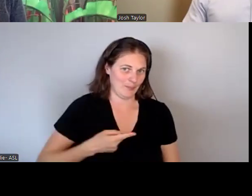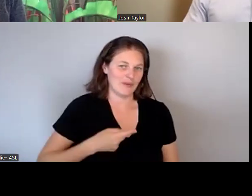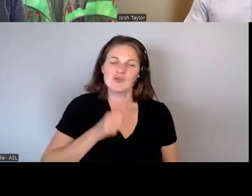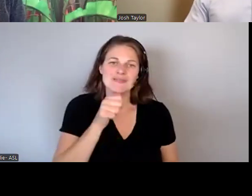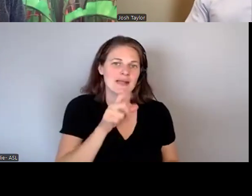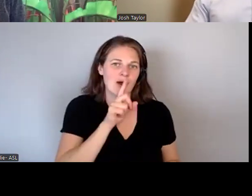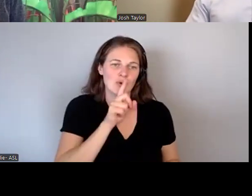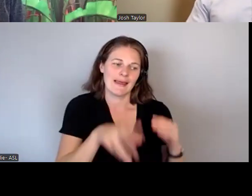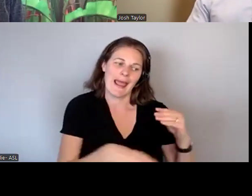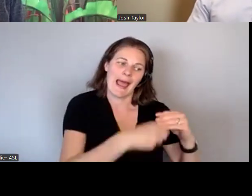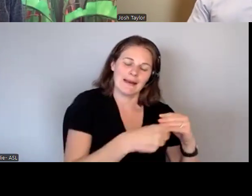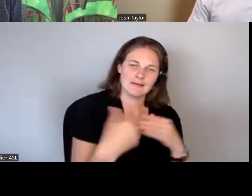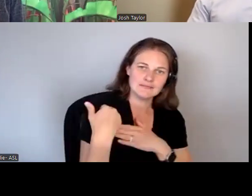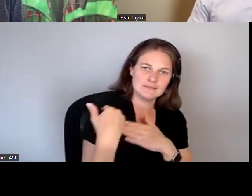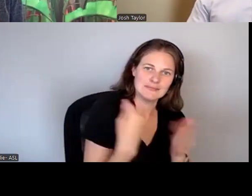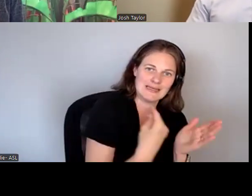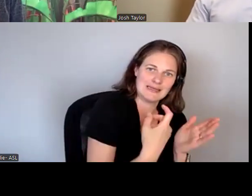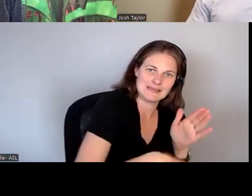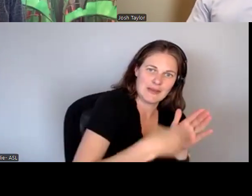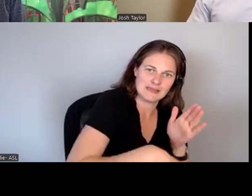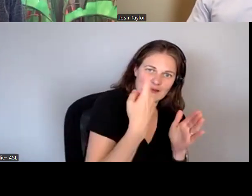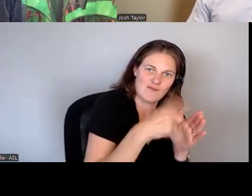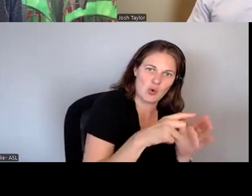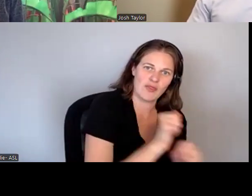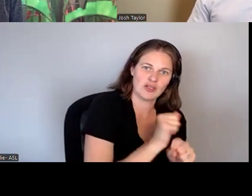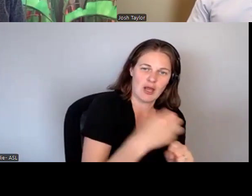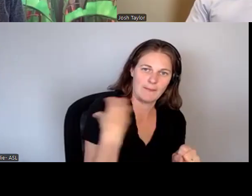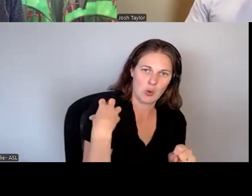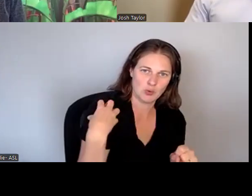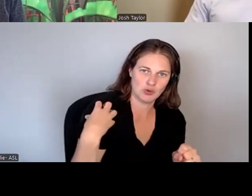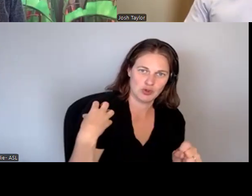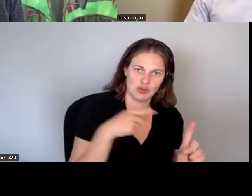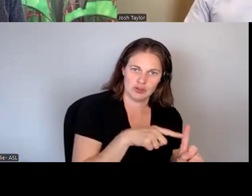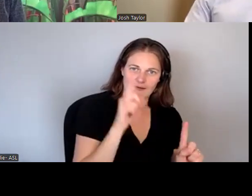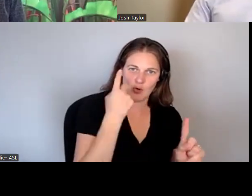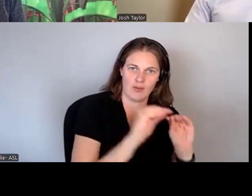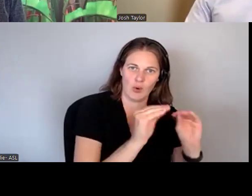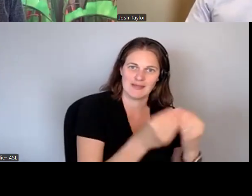to have that support of a job coach, which I think is often unknown,